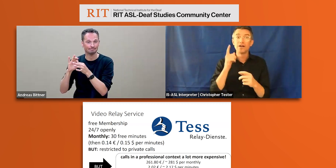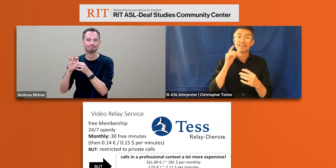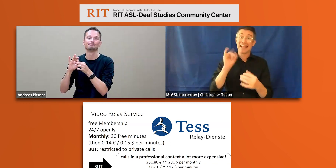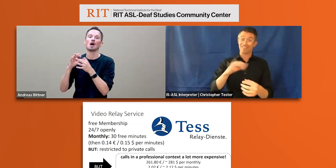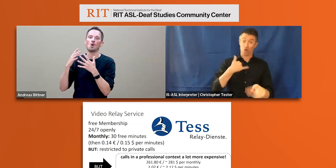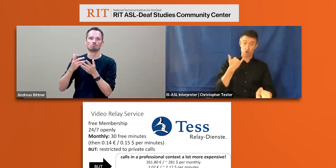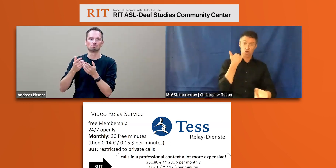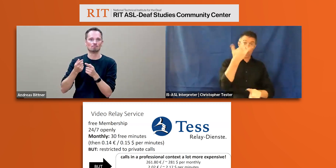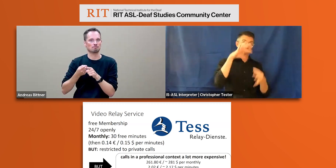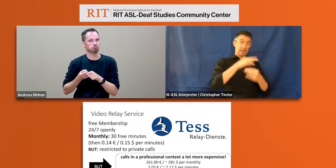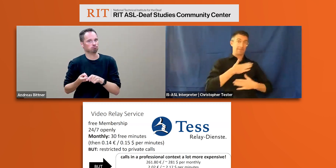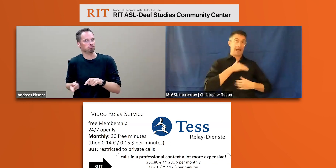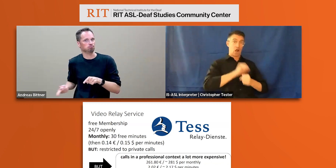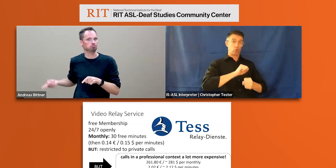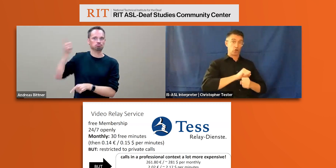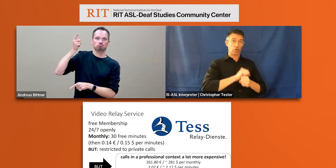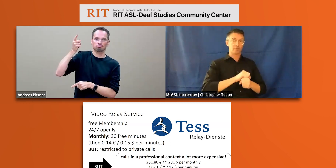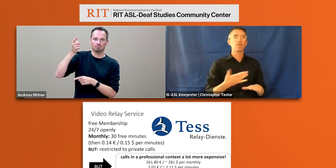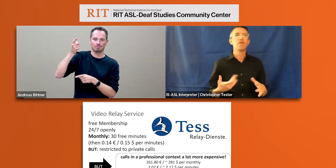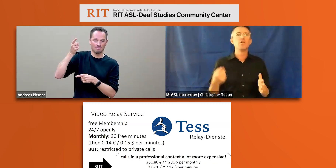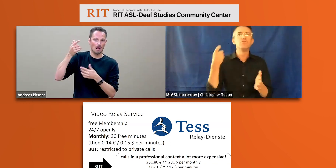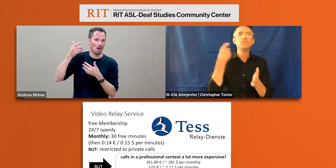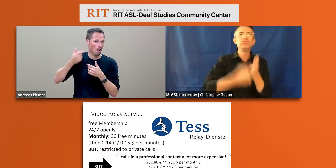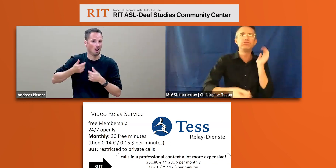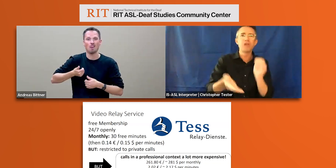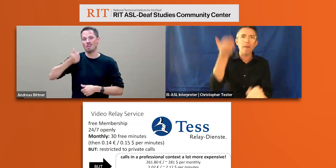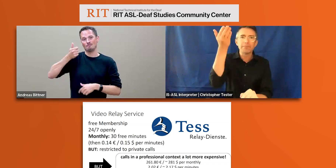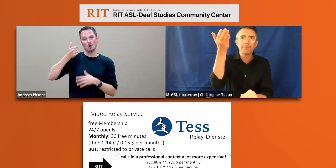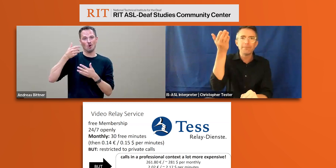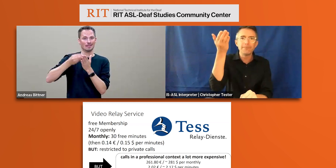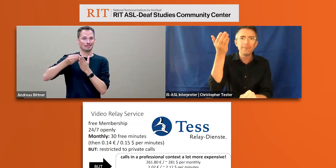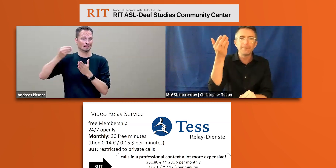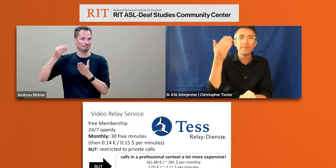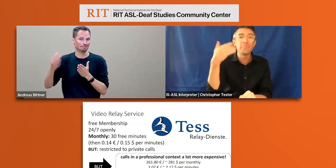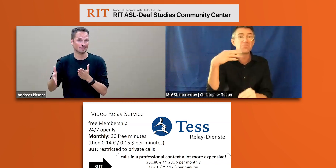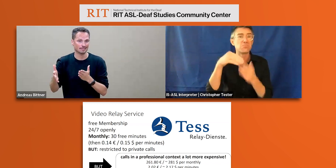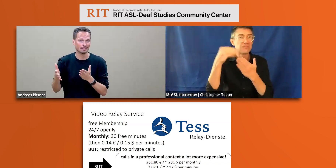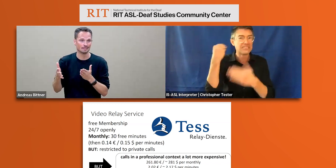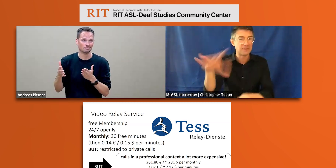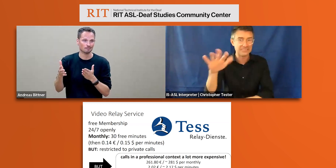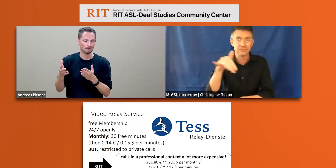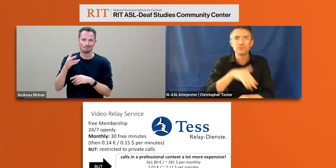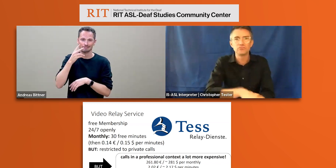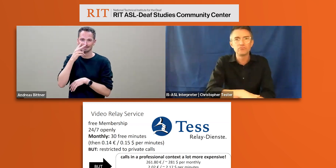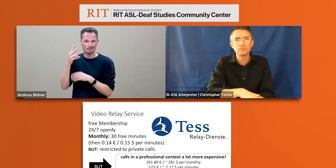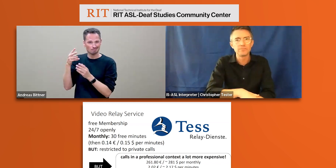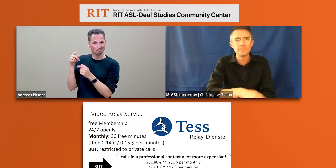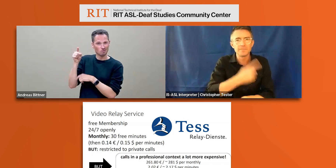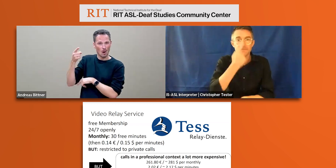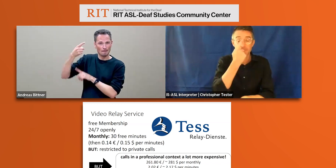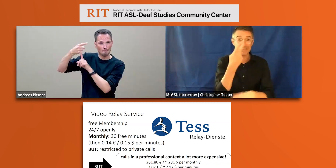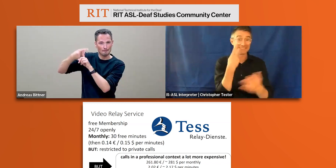In that bubble below, if I wanted to use this service for work,